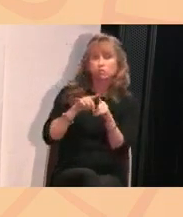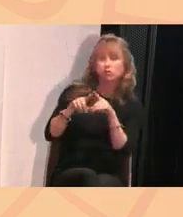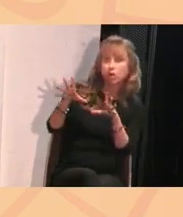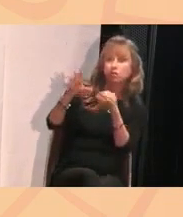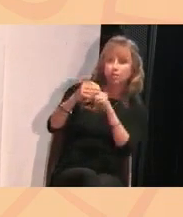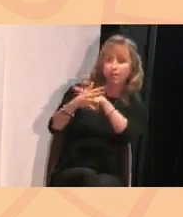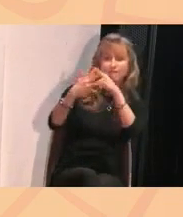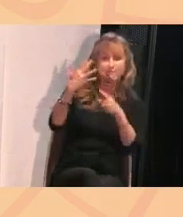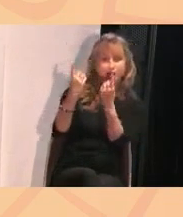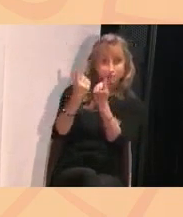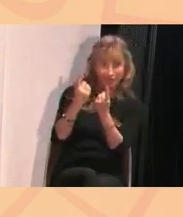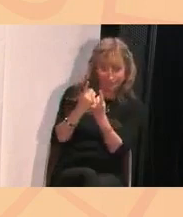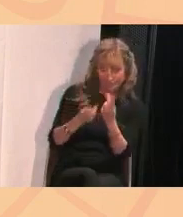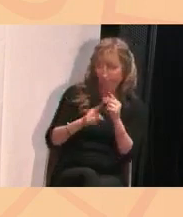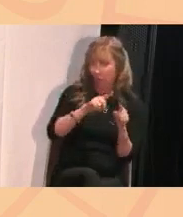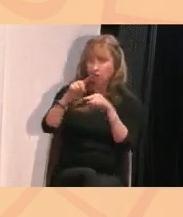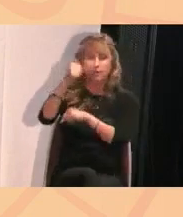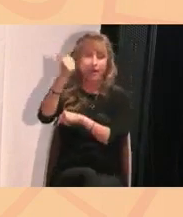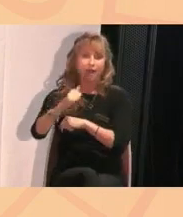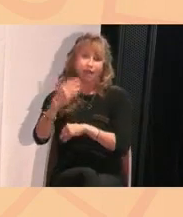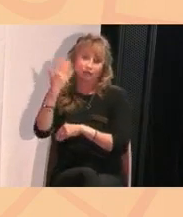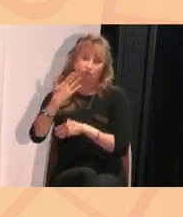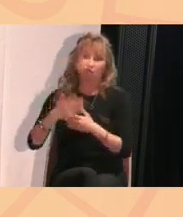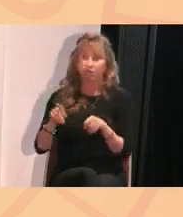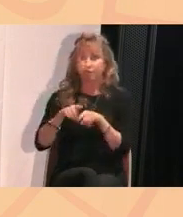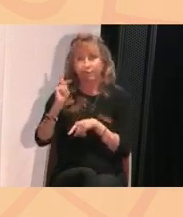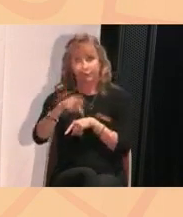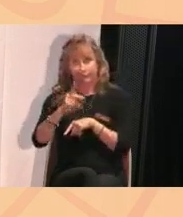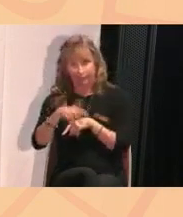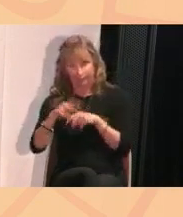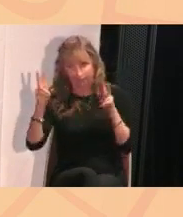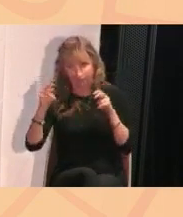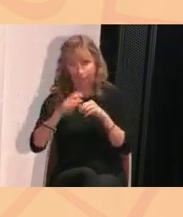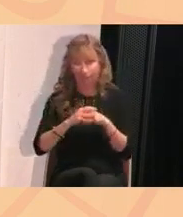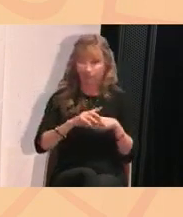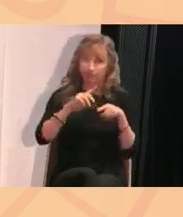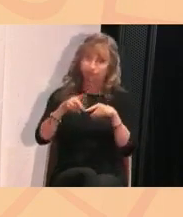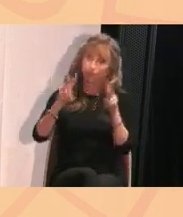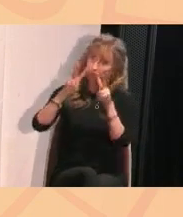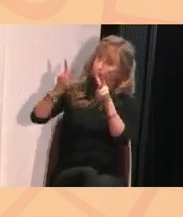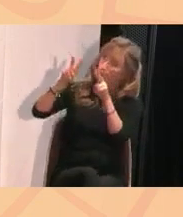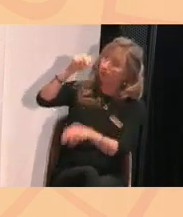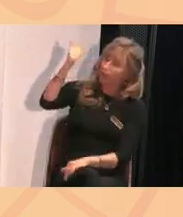And I've repeated this a couple of times in the last week. In the art world, there's about five things that